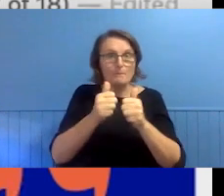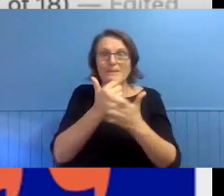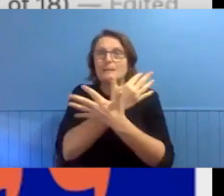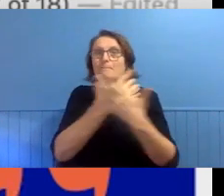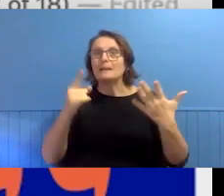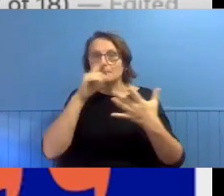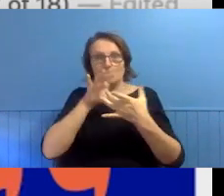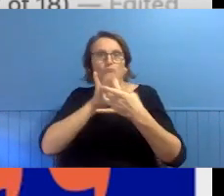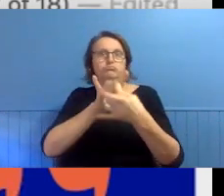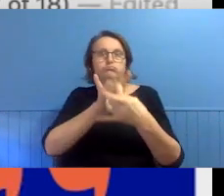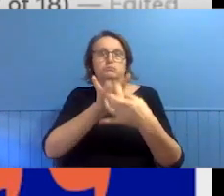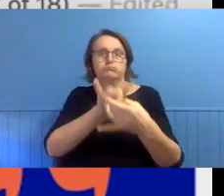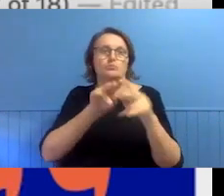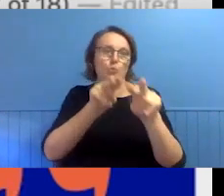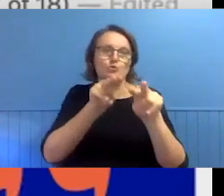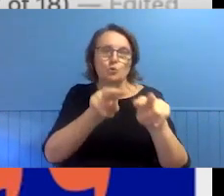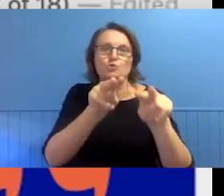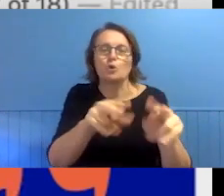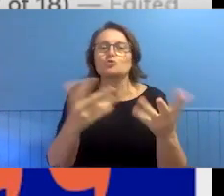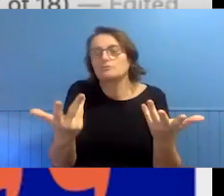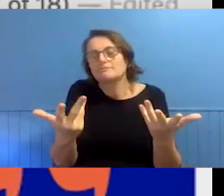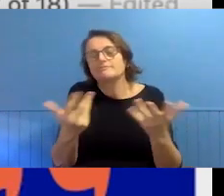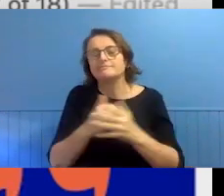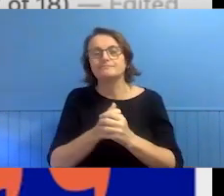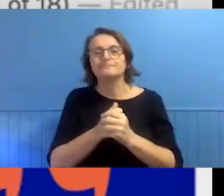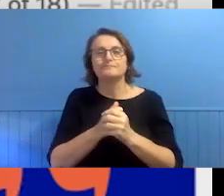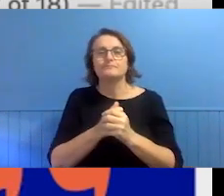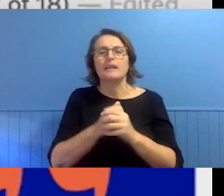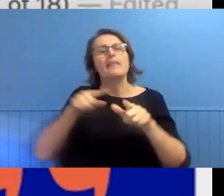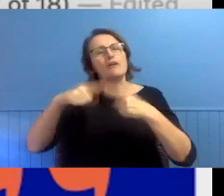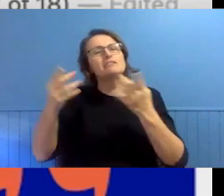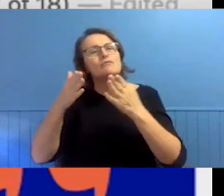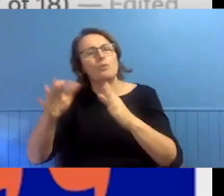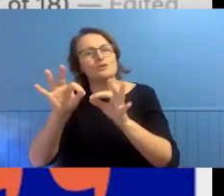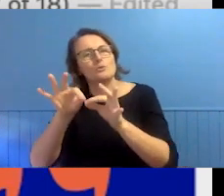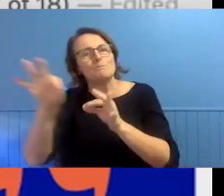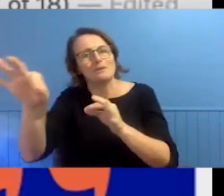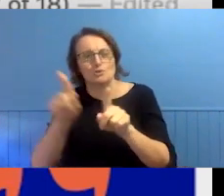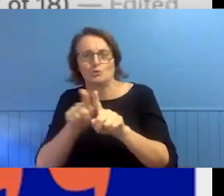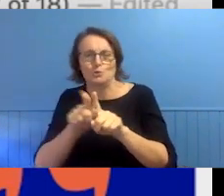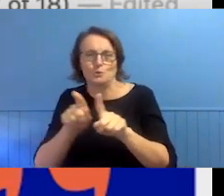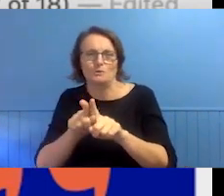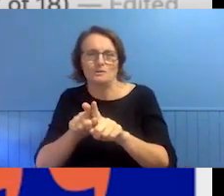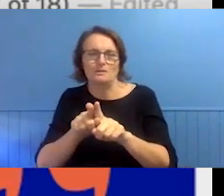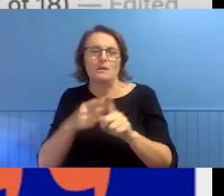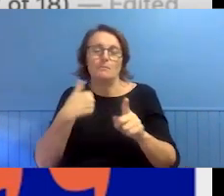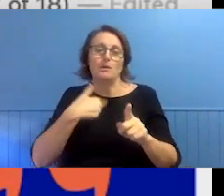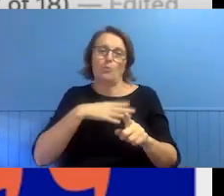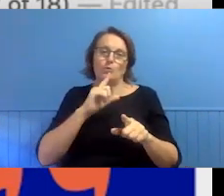those measures of success but for now I just want to mention that some